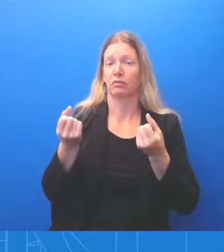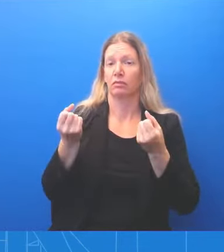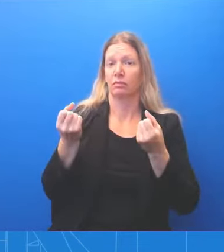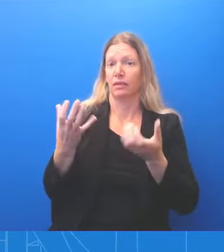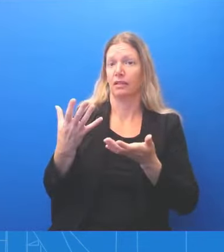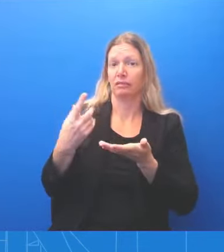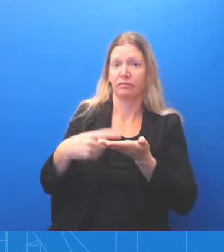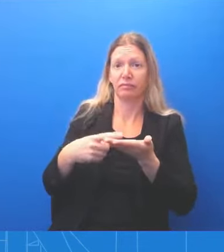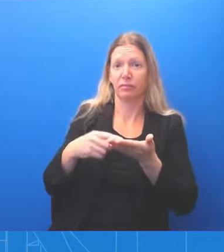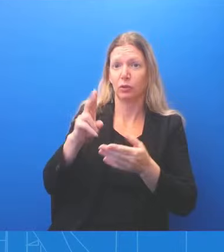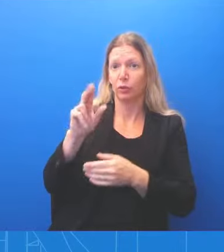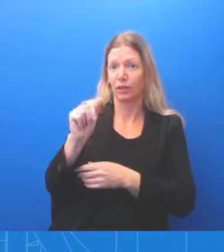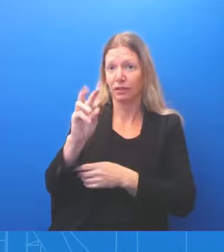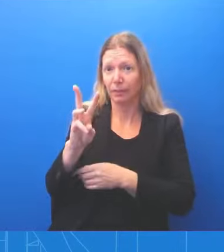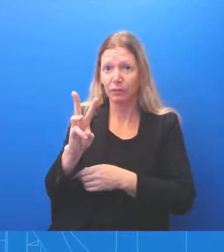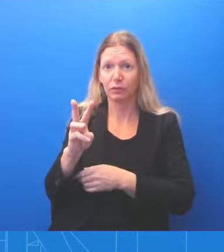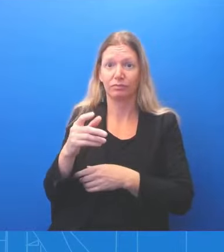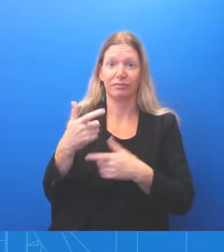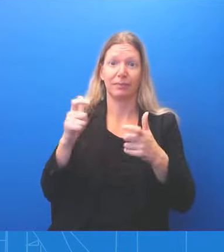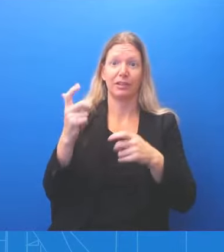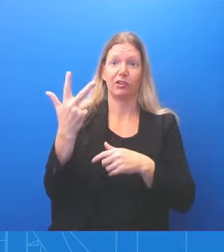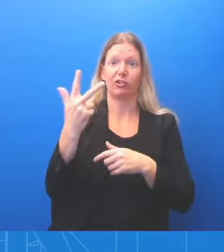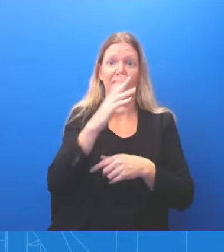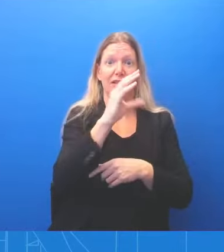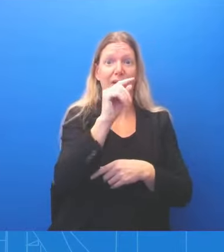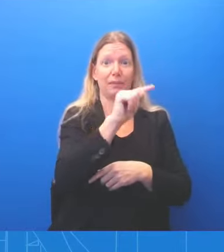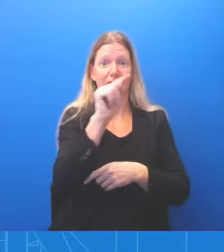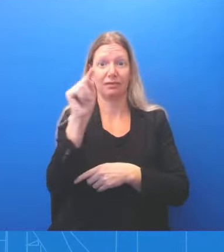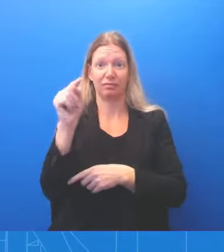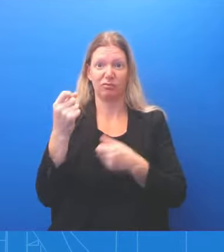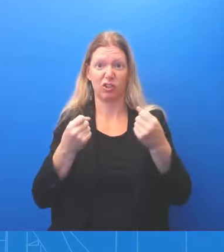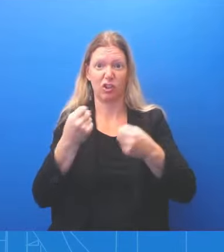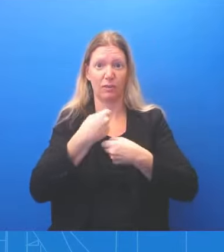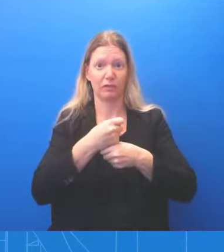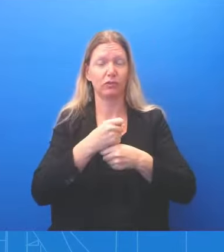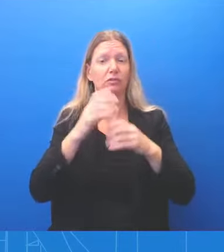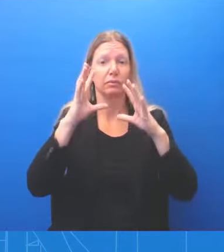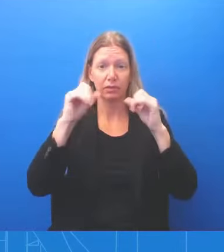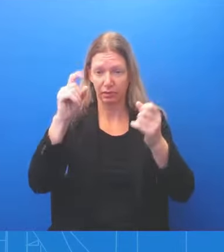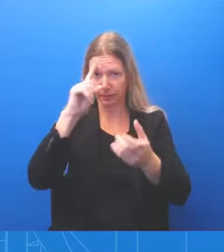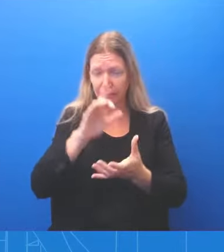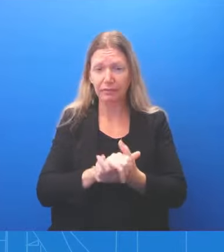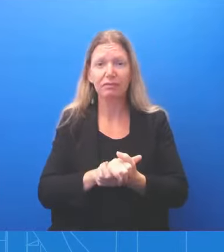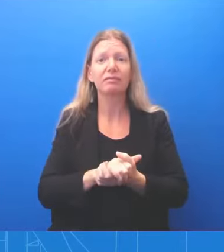And look, the President believes in collective bargaining, as we -- you hear him -- and you hear us say all the time.